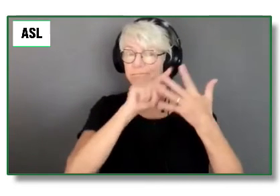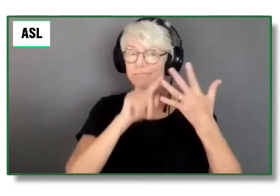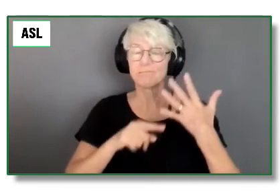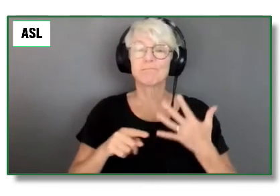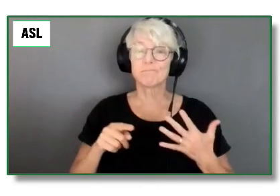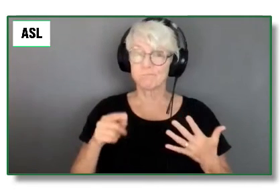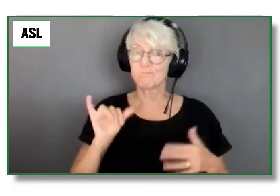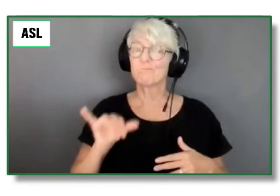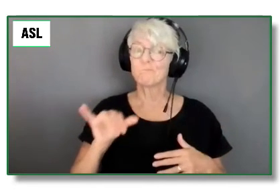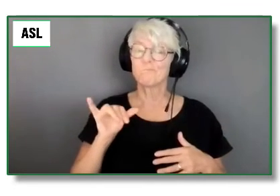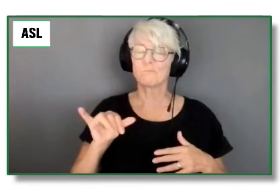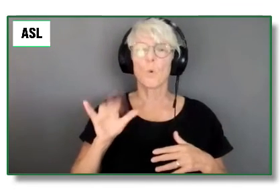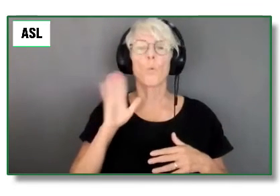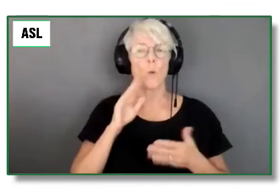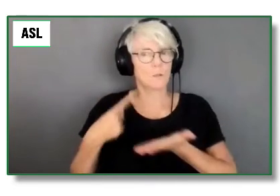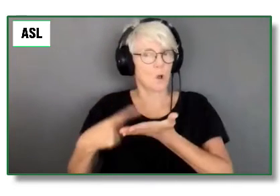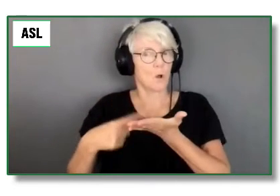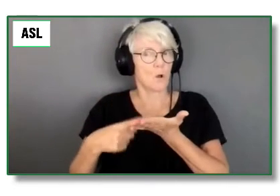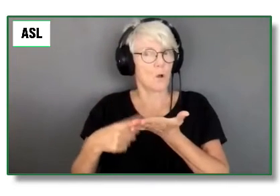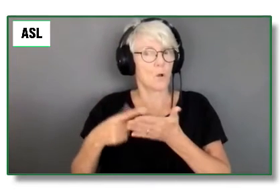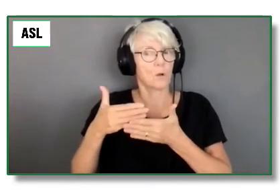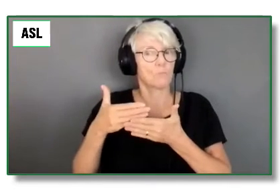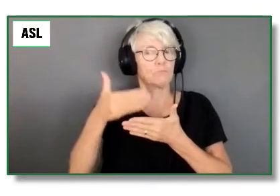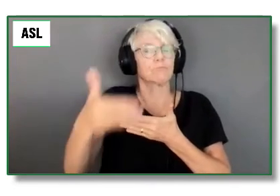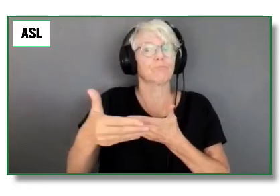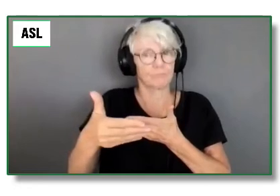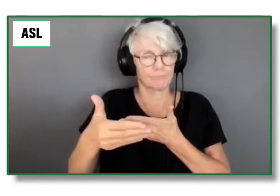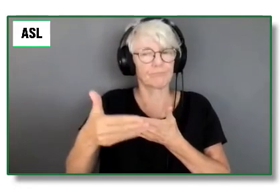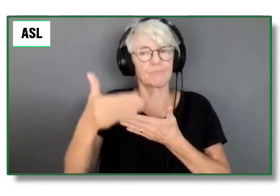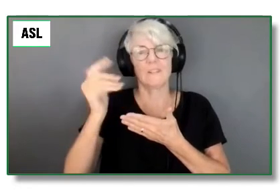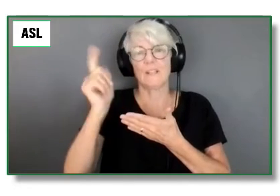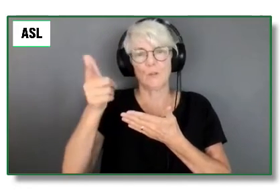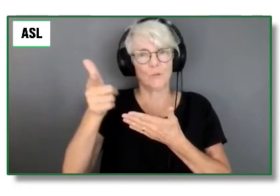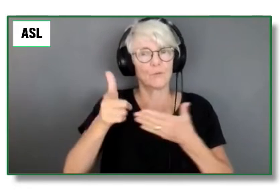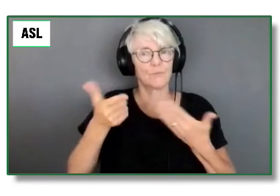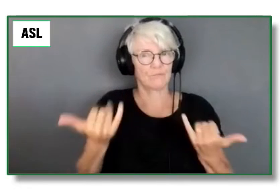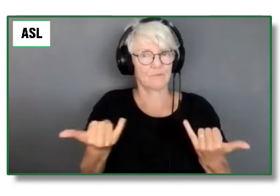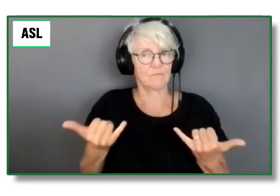discussion later this afternoon. So hopefully you guys are are able to